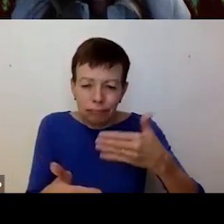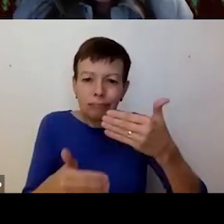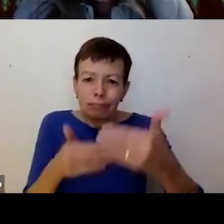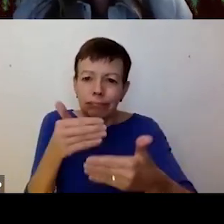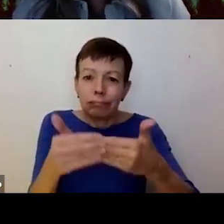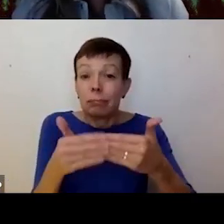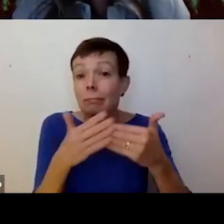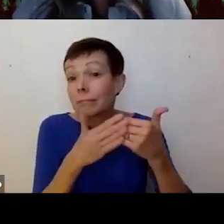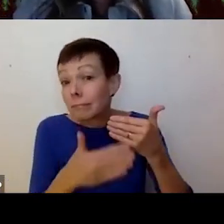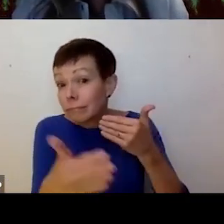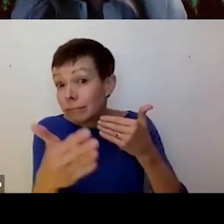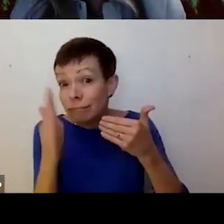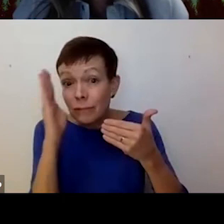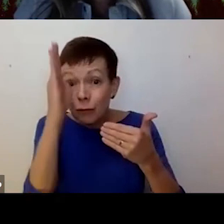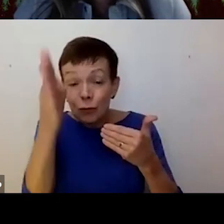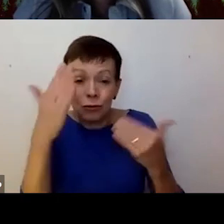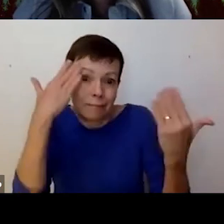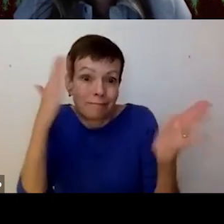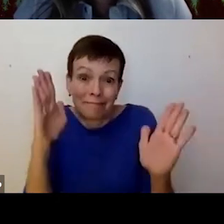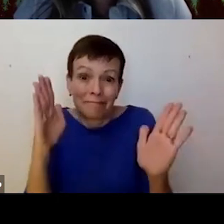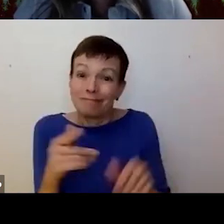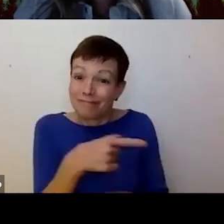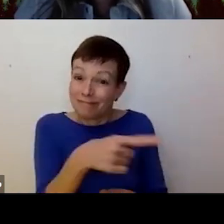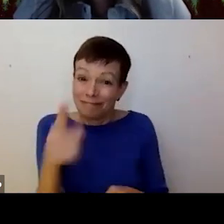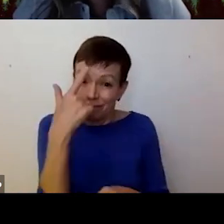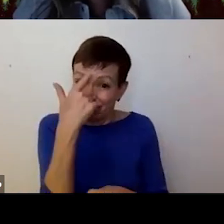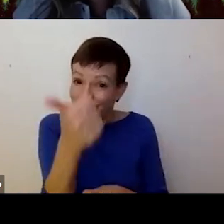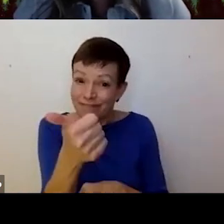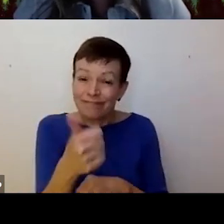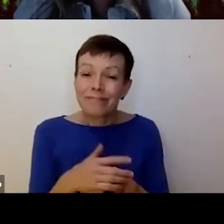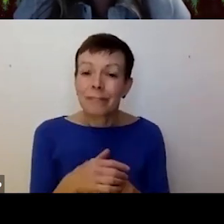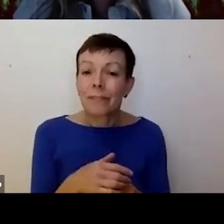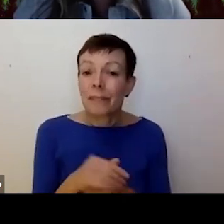for what it's worth, I think, we at Calgary Arts Development would certainly welcome